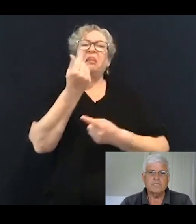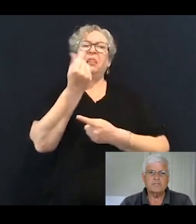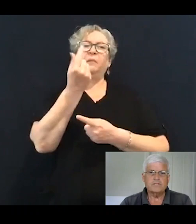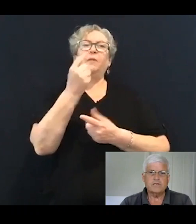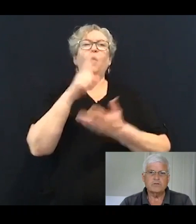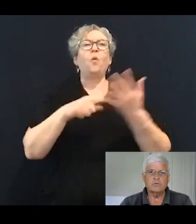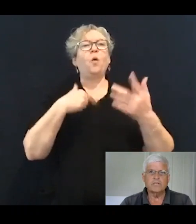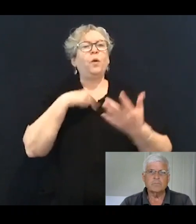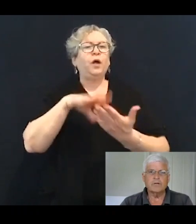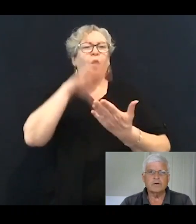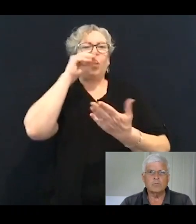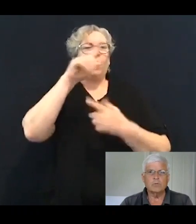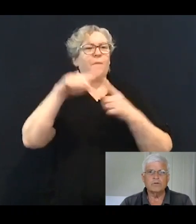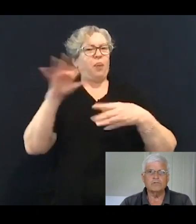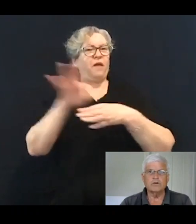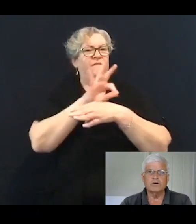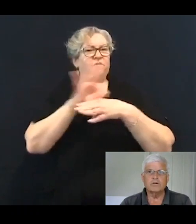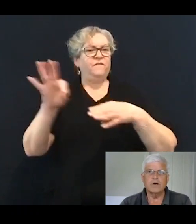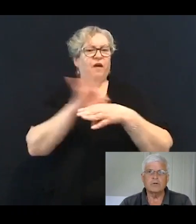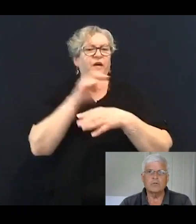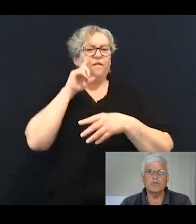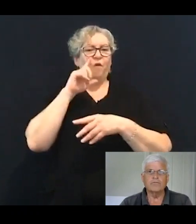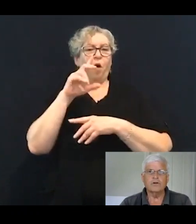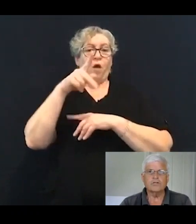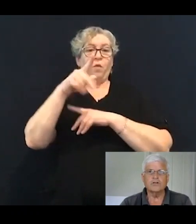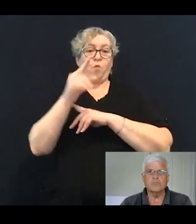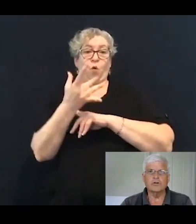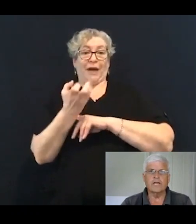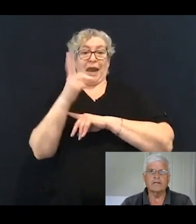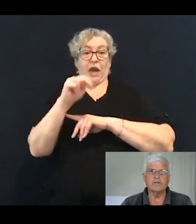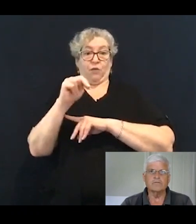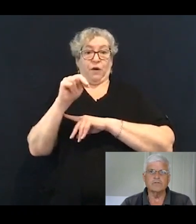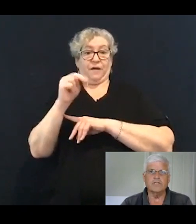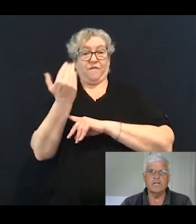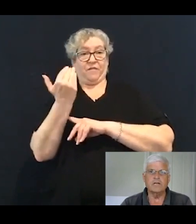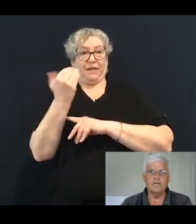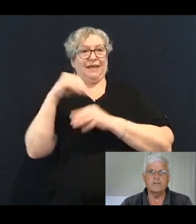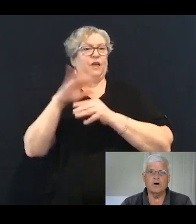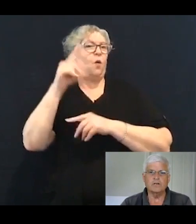we've learned about the function of protocadherin-15 in the auditory system.